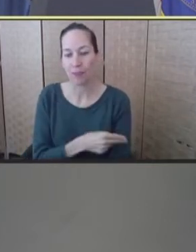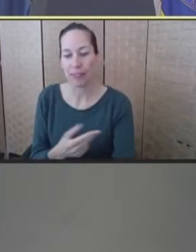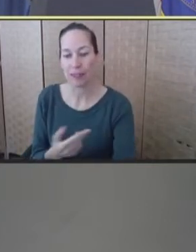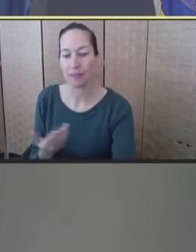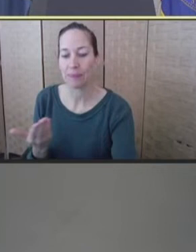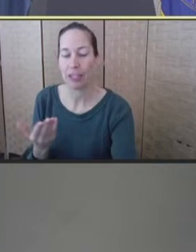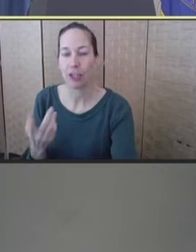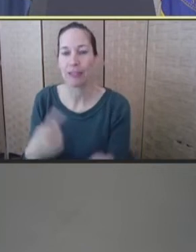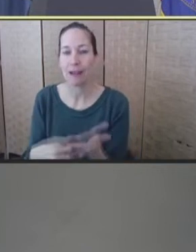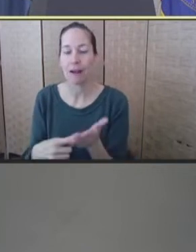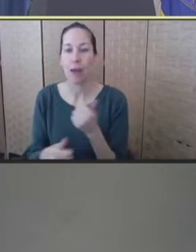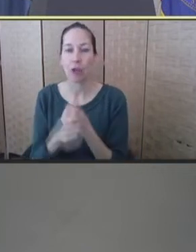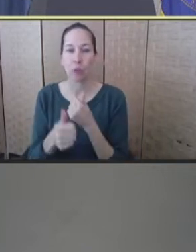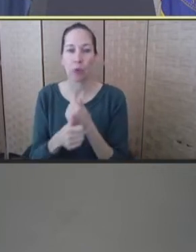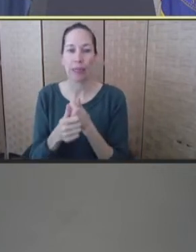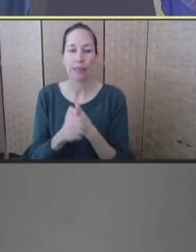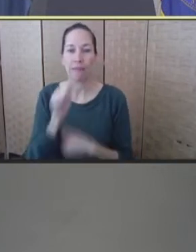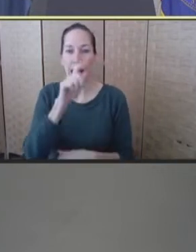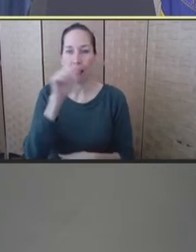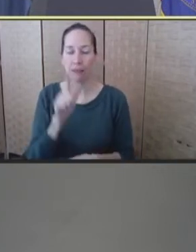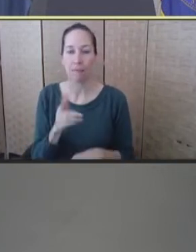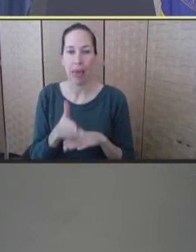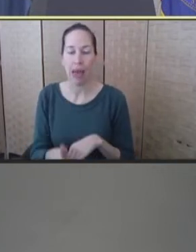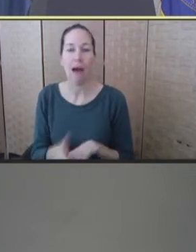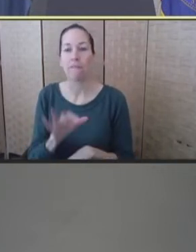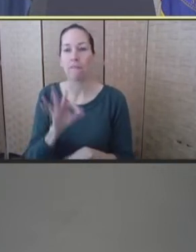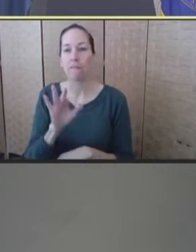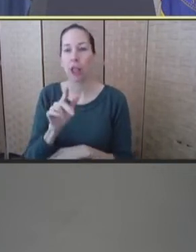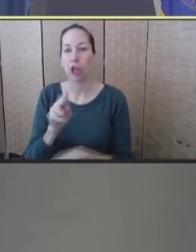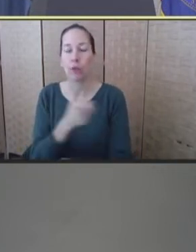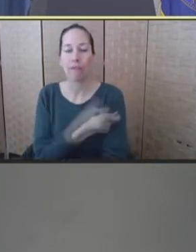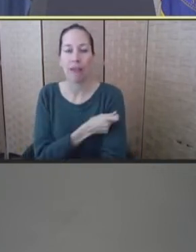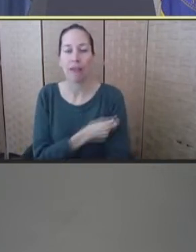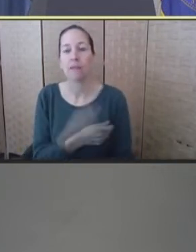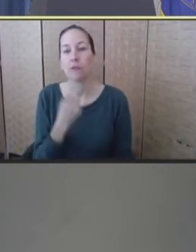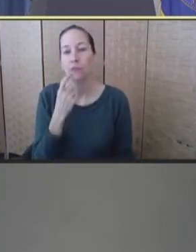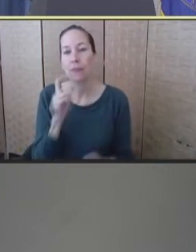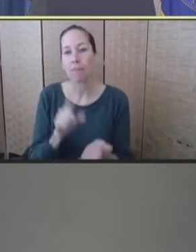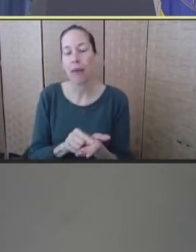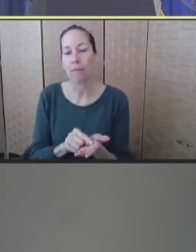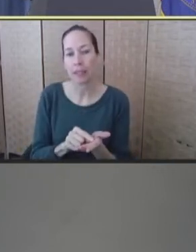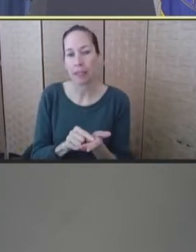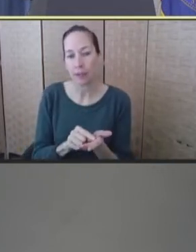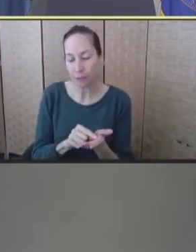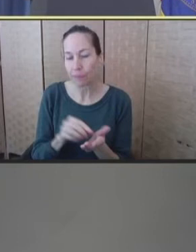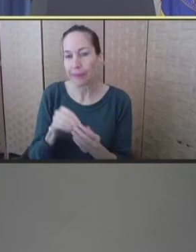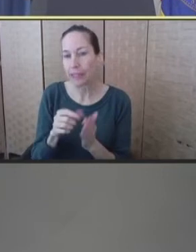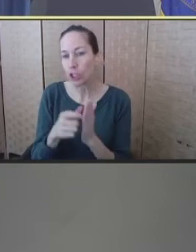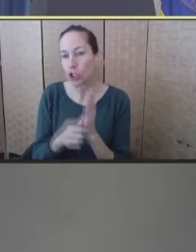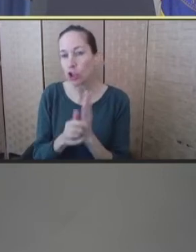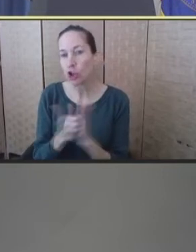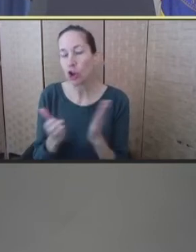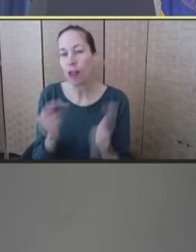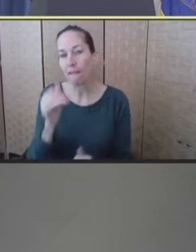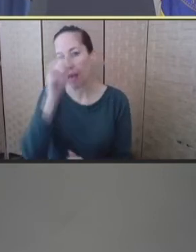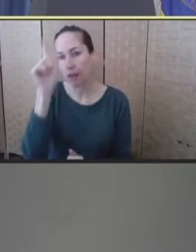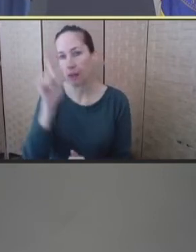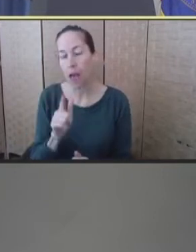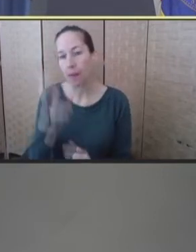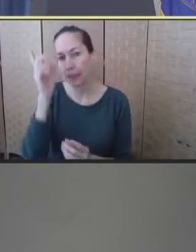after influenza vaccination, a recent publication in the Journal of Alzheimer's Disease. So, some table setting for today.